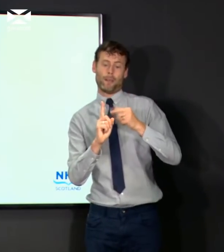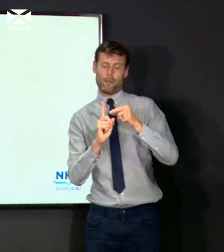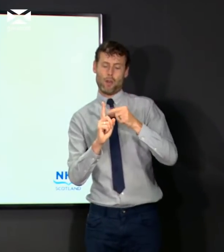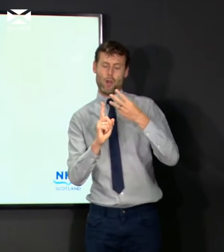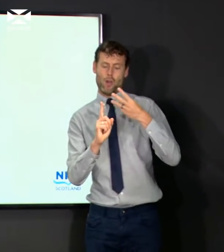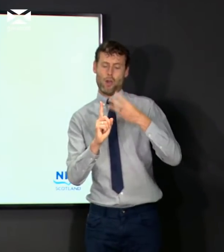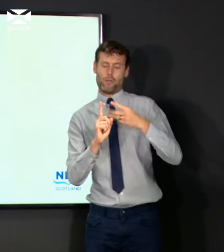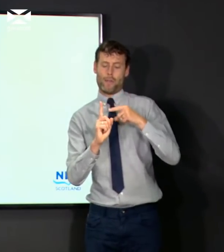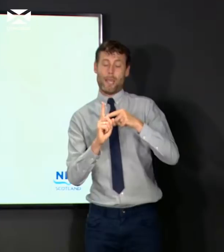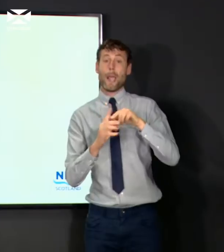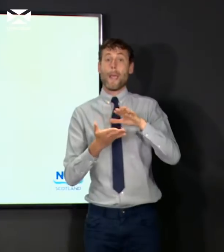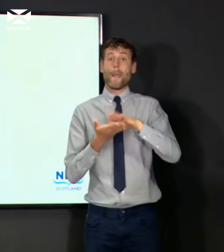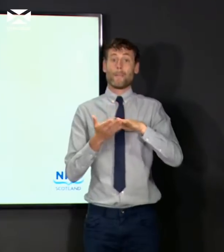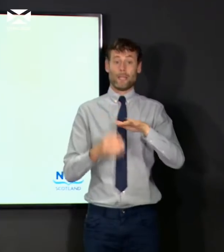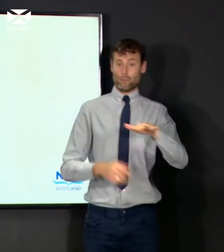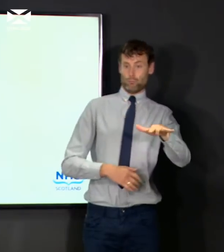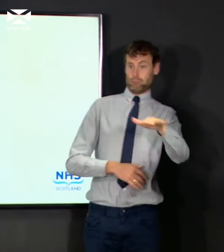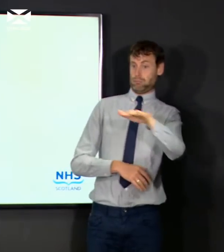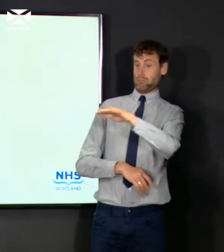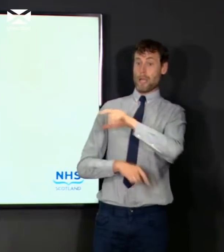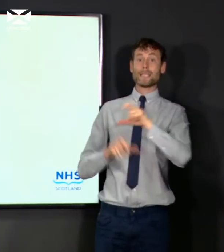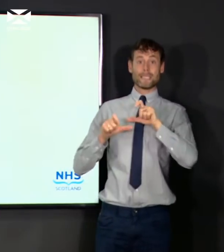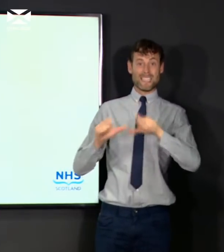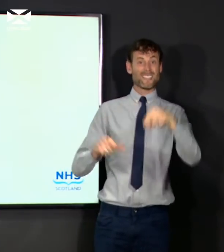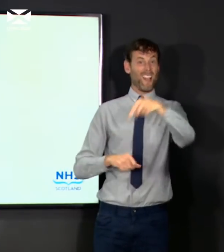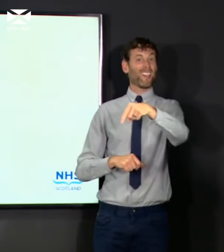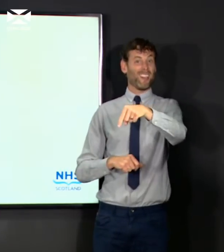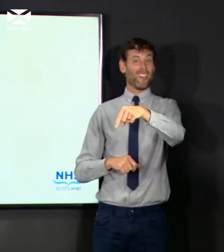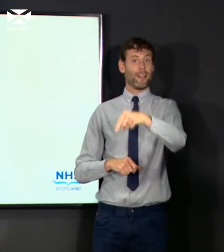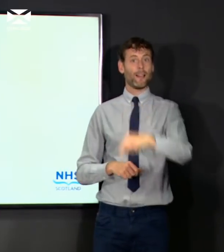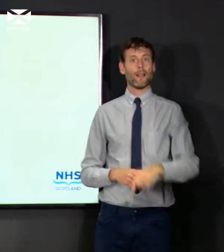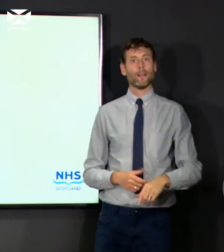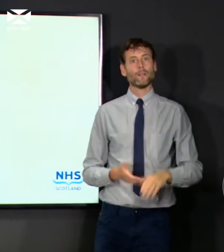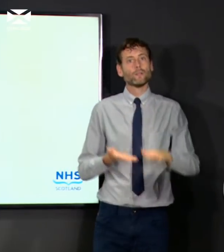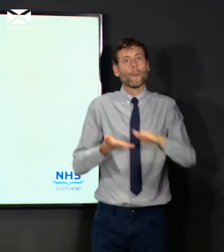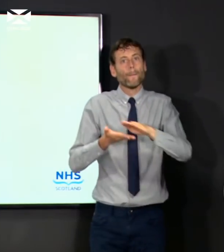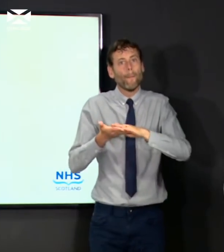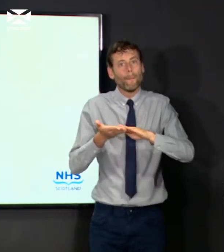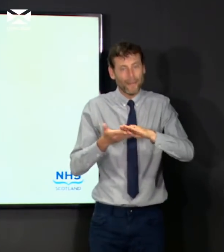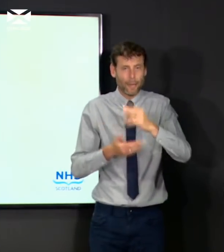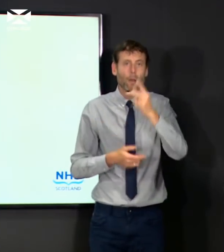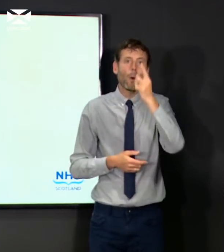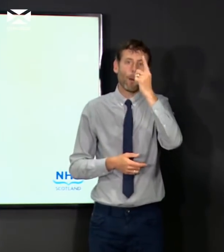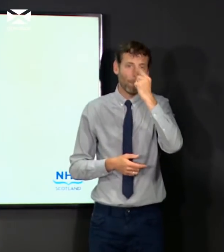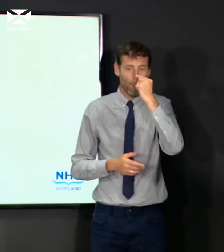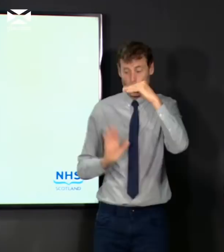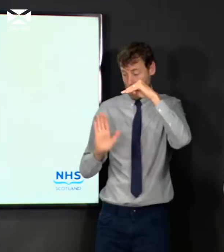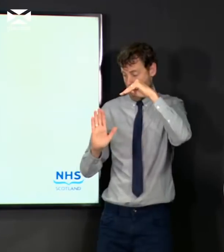to still be in general circulation. So that second wave is possible still to stop, but